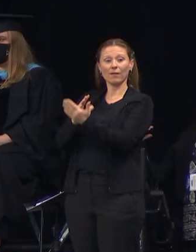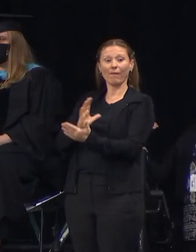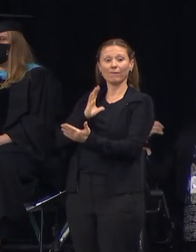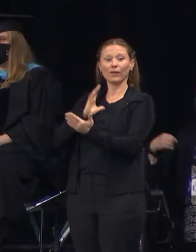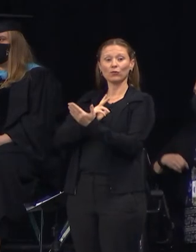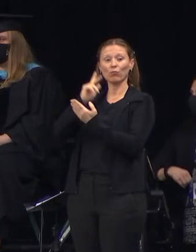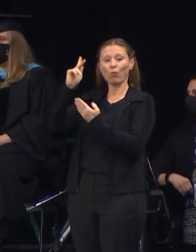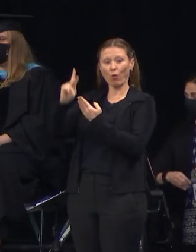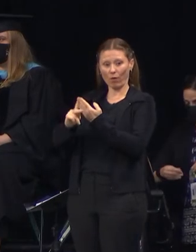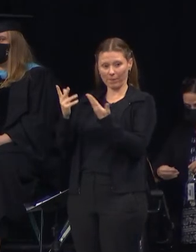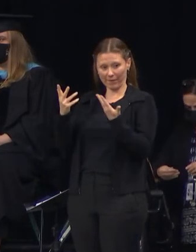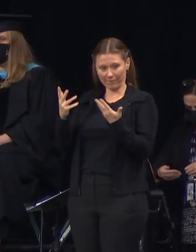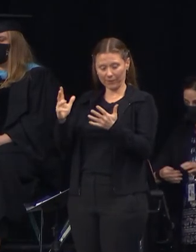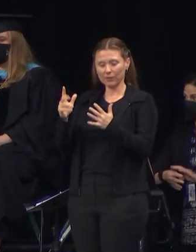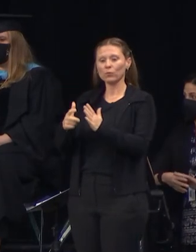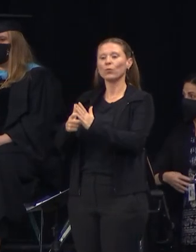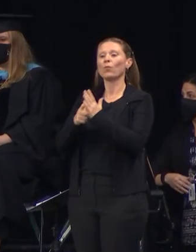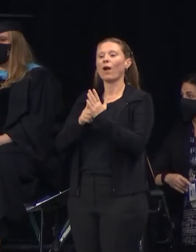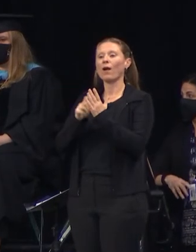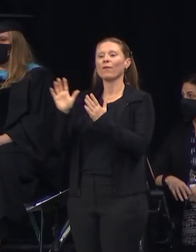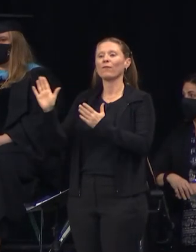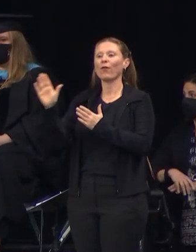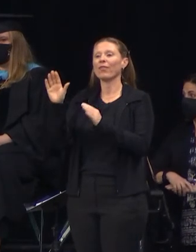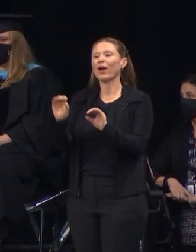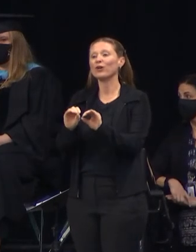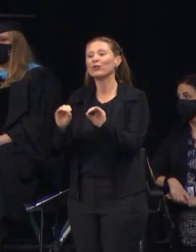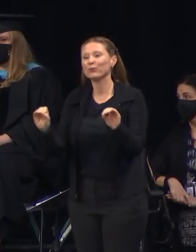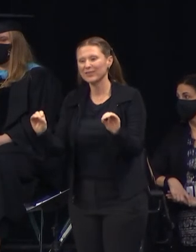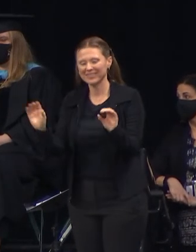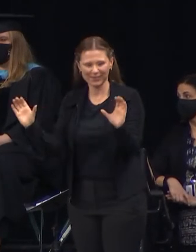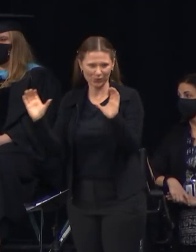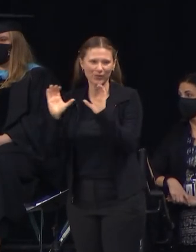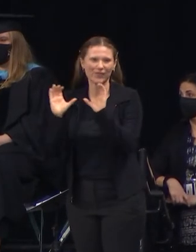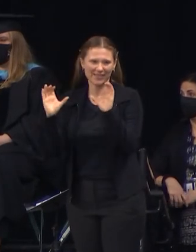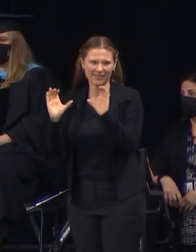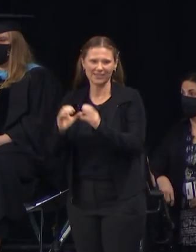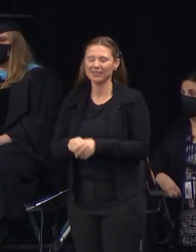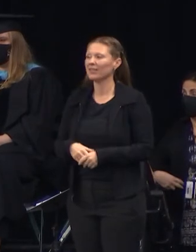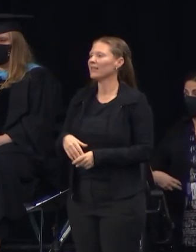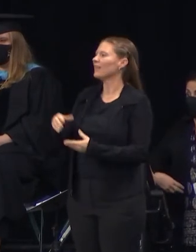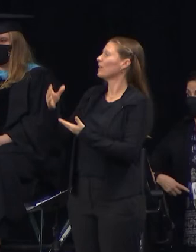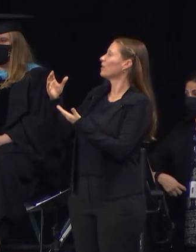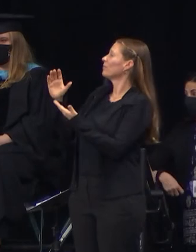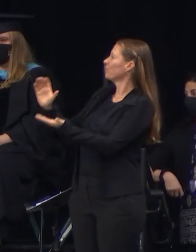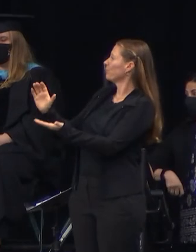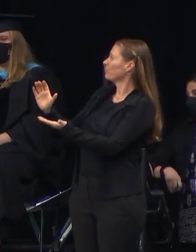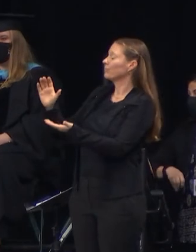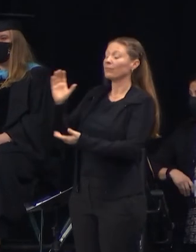have completed the requirements for their degrees and certificates. Chancellor Rhodes, Board of Trustees,